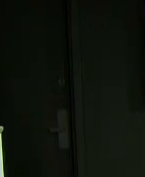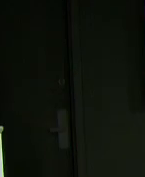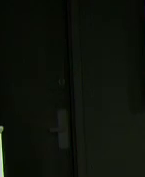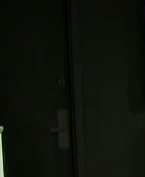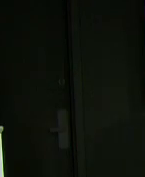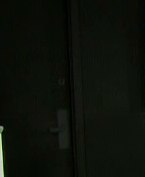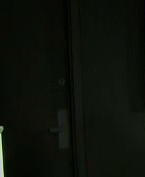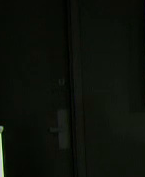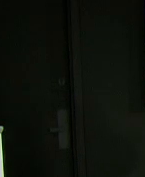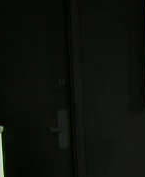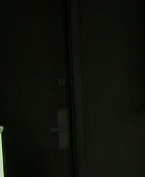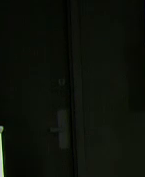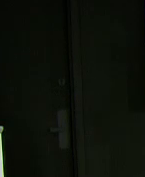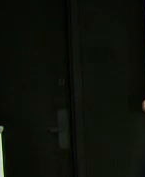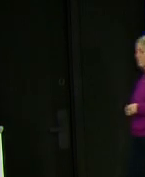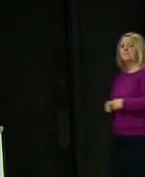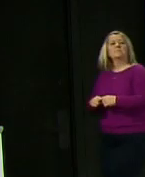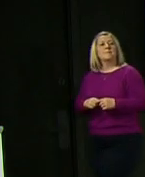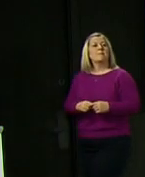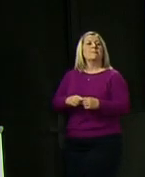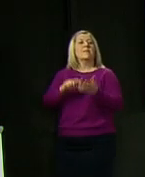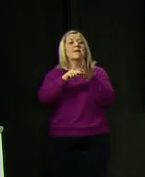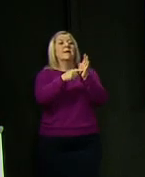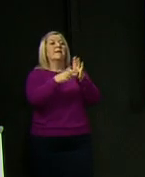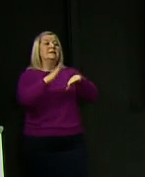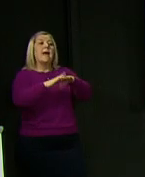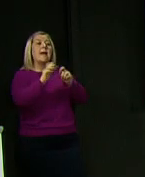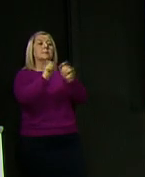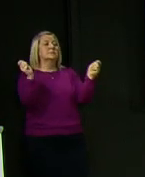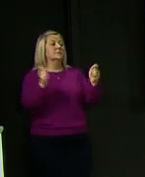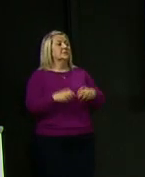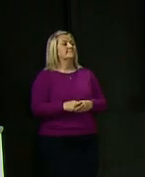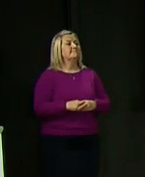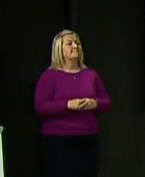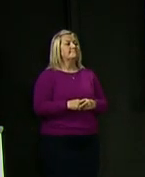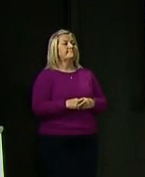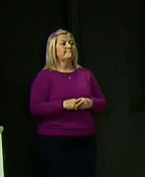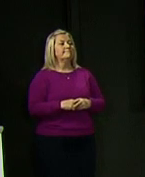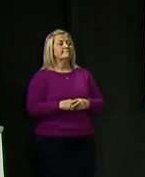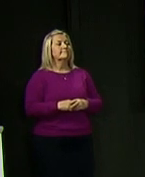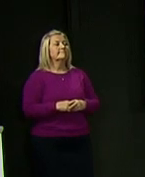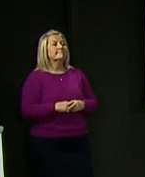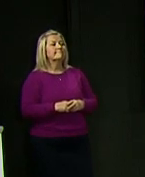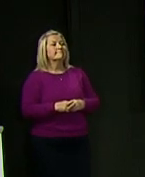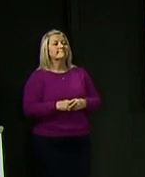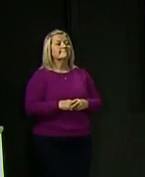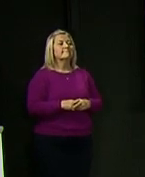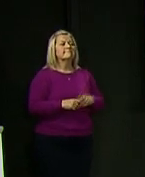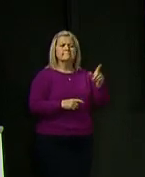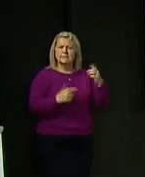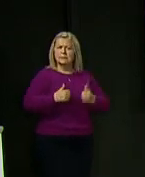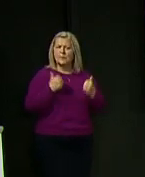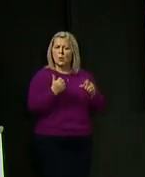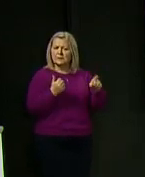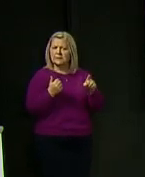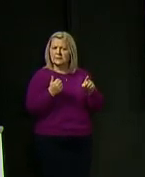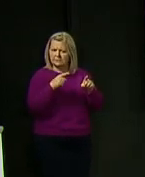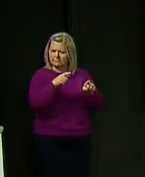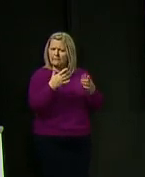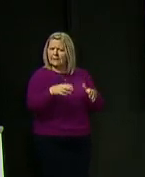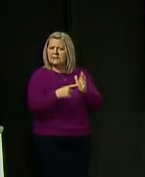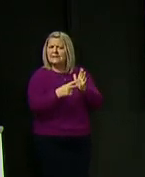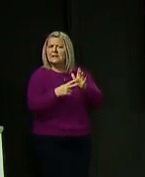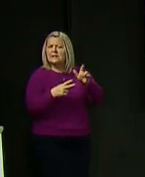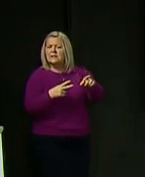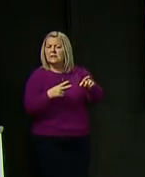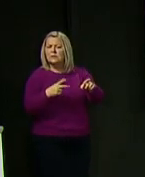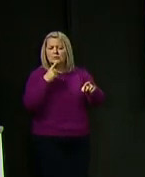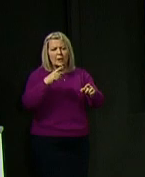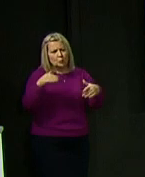Hi there. This morning on TV, you said that until we find a vaccine or new treatments